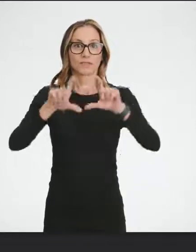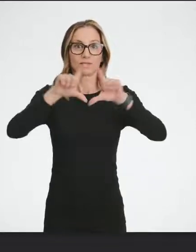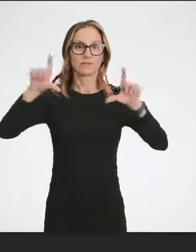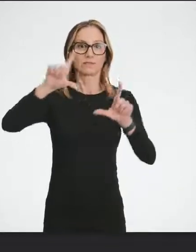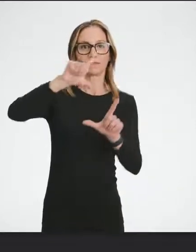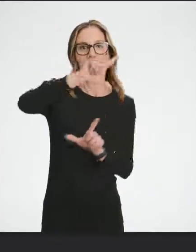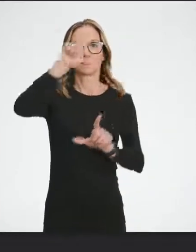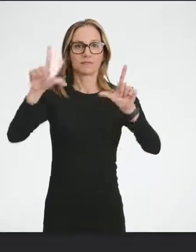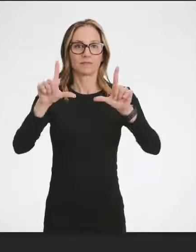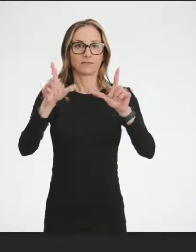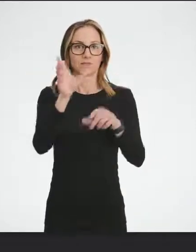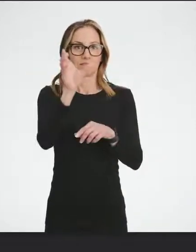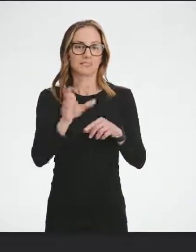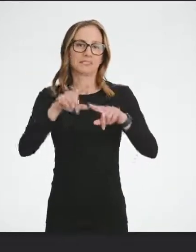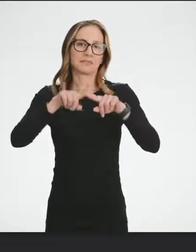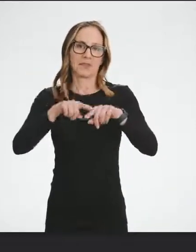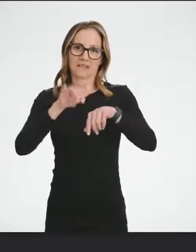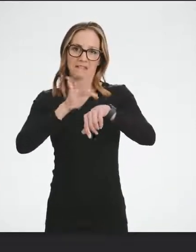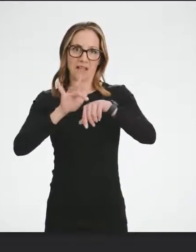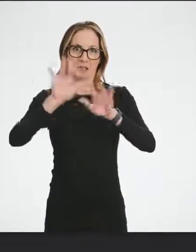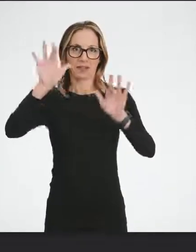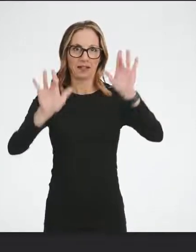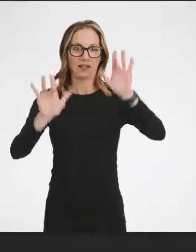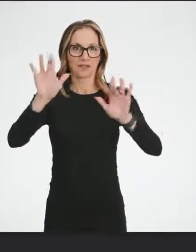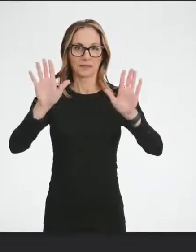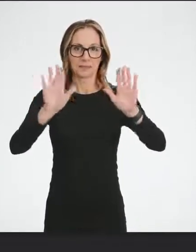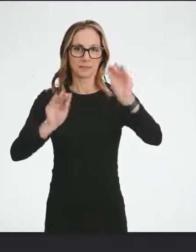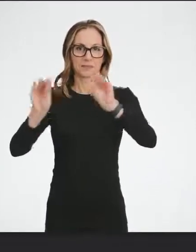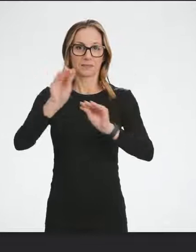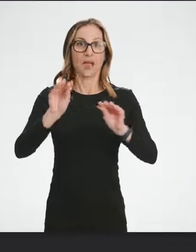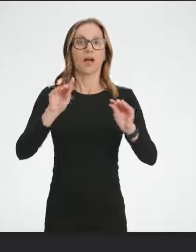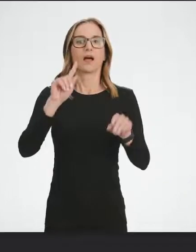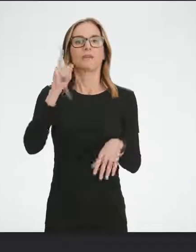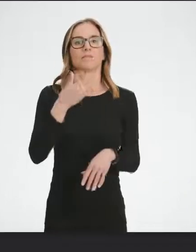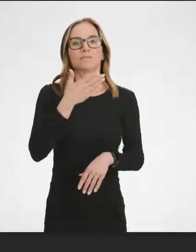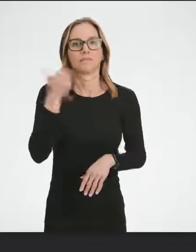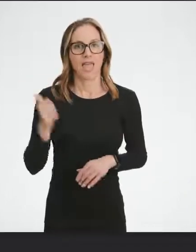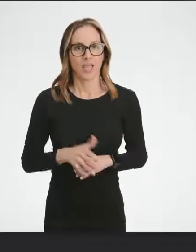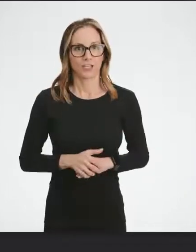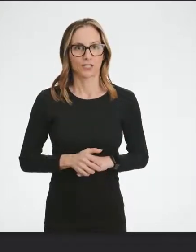depending on the available space. That looks much better.